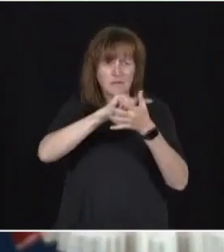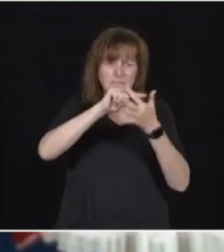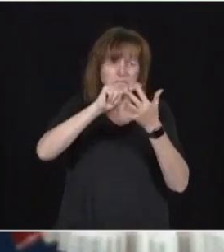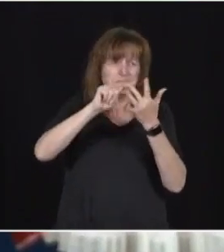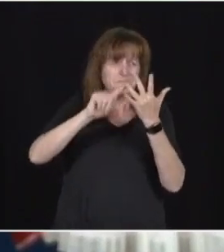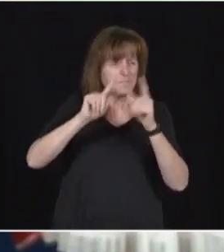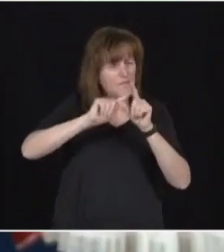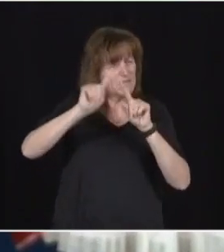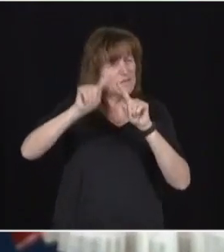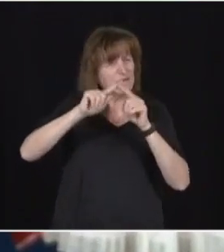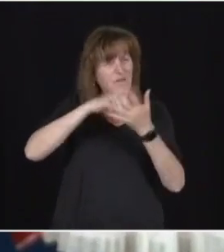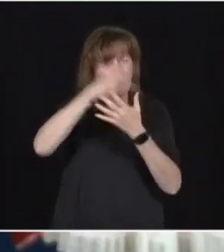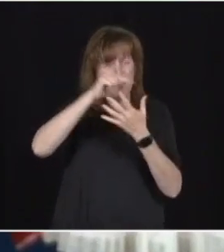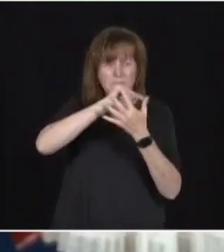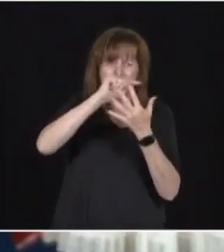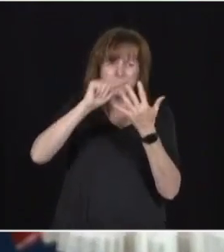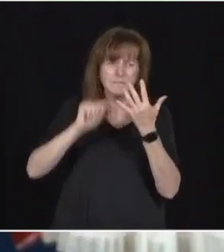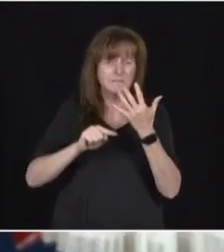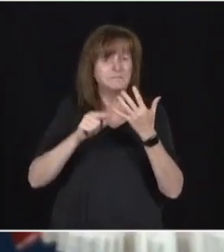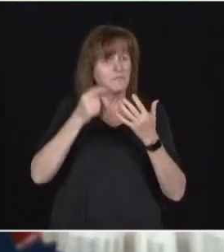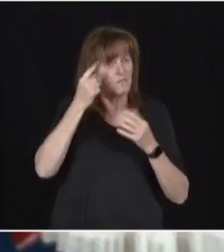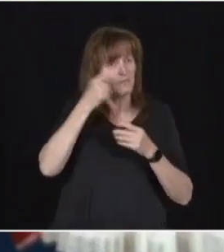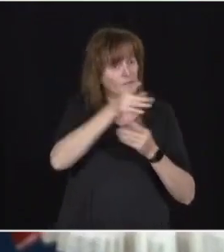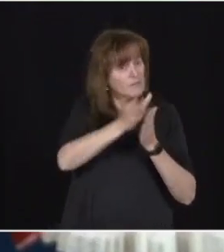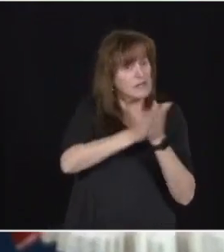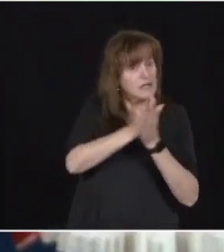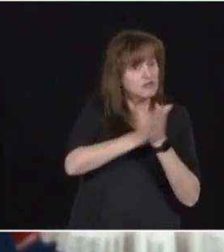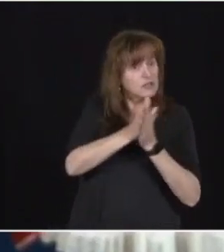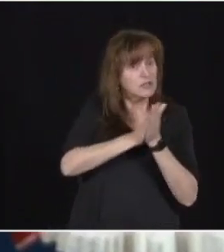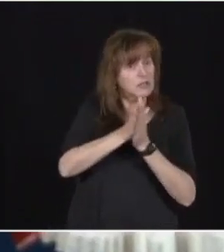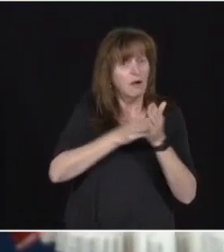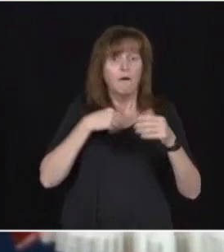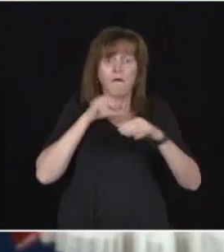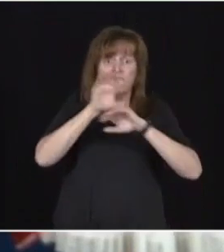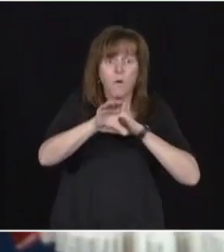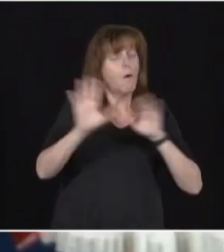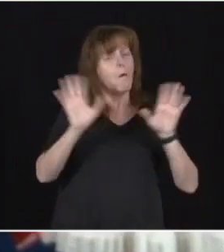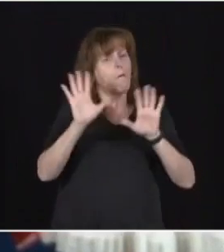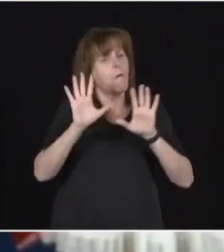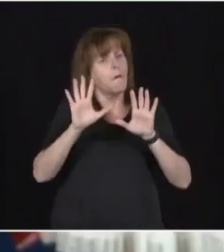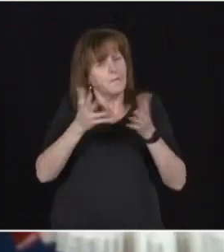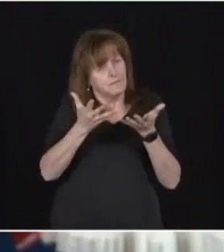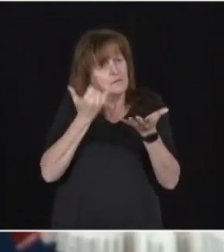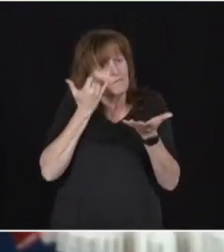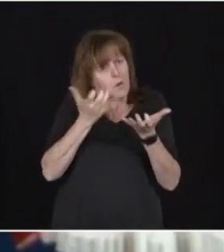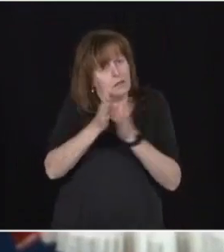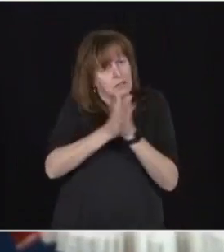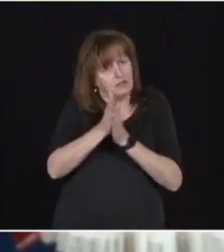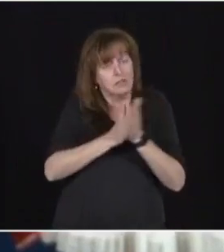provide learning in class and virtually. We also have things in place for